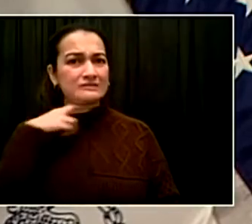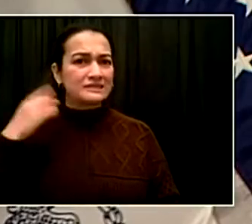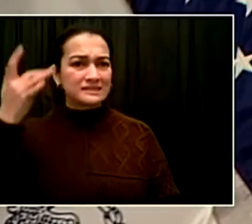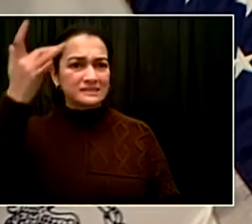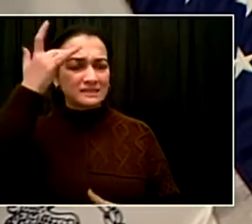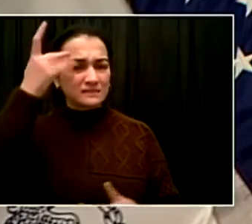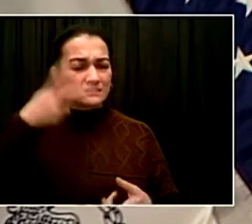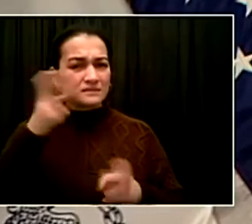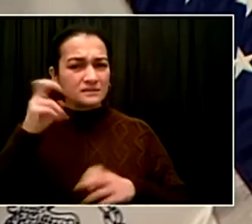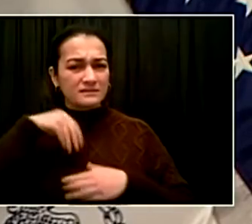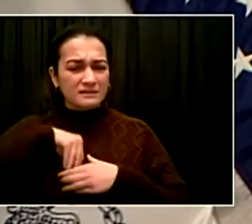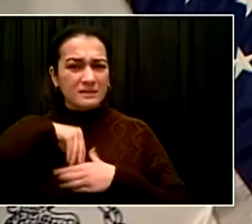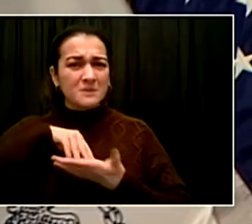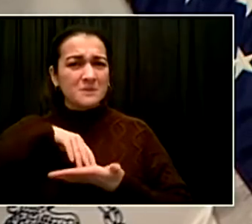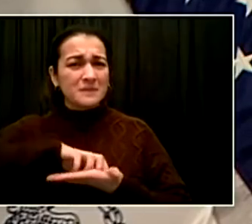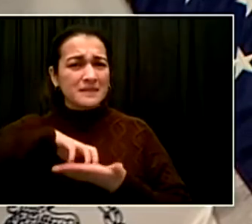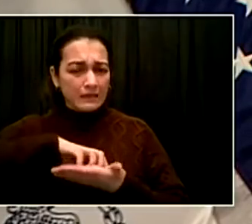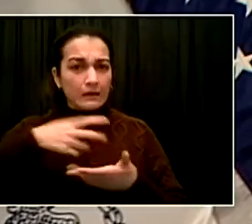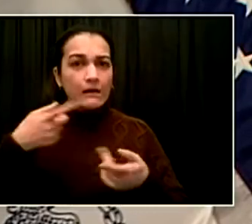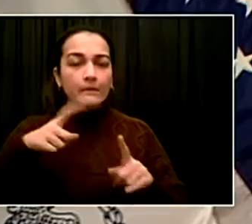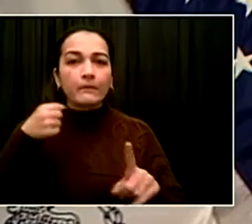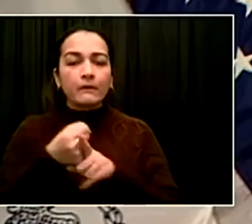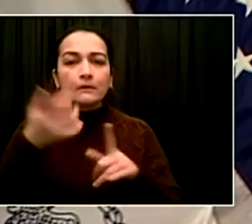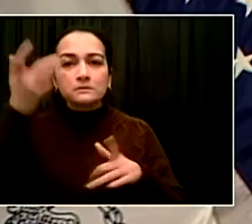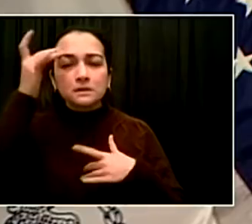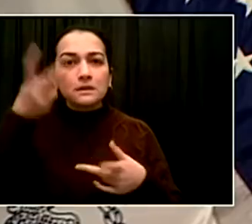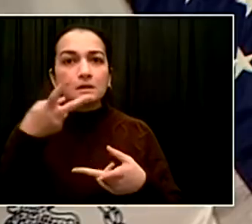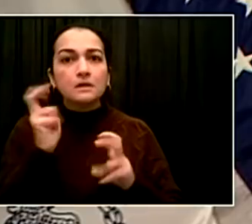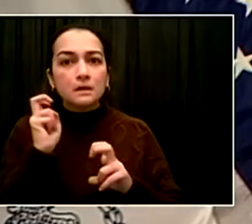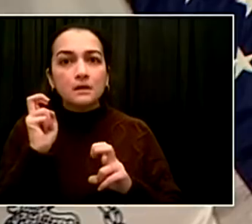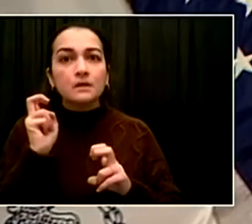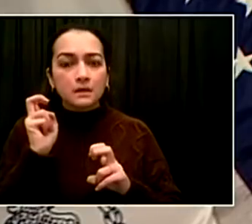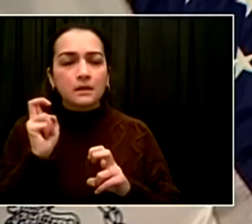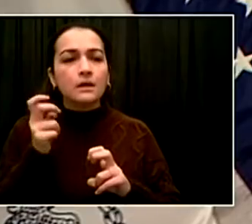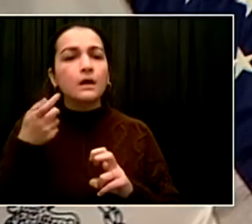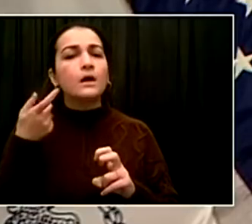BECOMING SERIOUSLY ILL WITH COVID AND WHAT OPTIONS ARE AVAILABLE FOR TREATMENT THAT